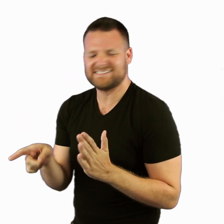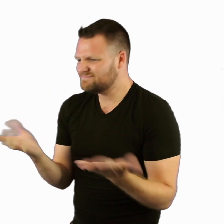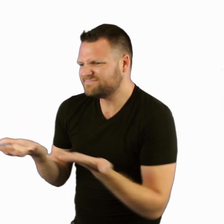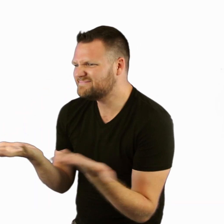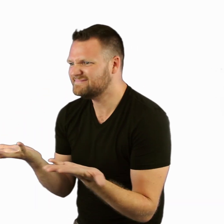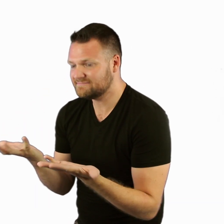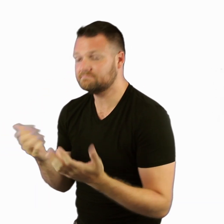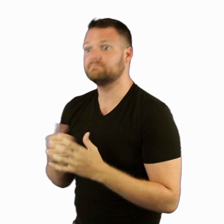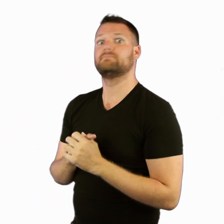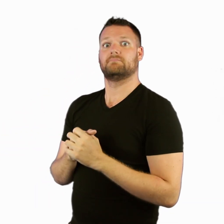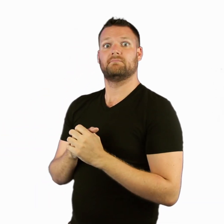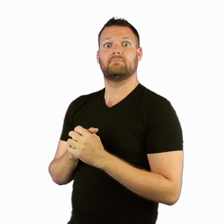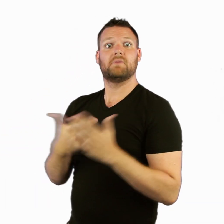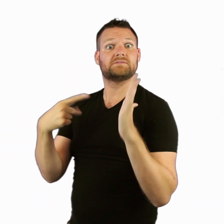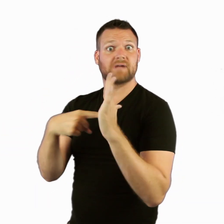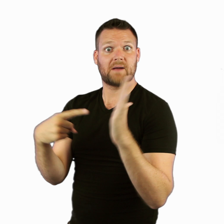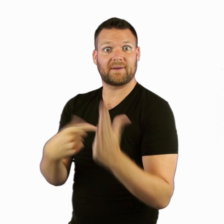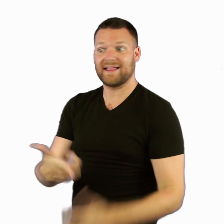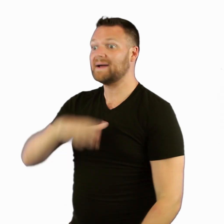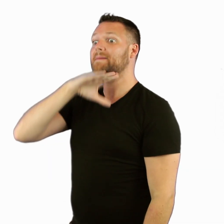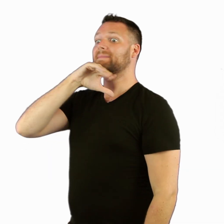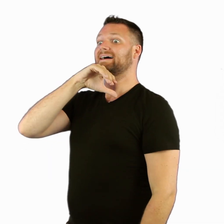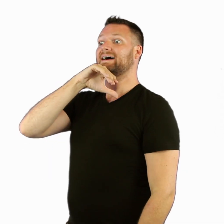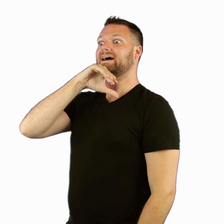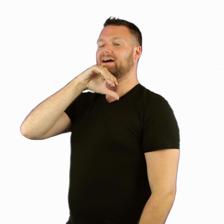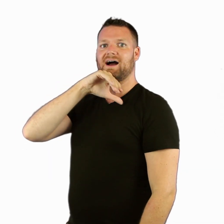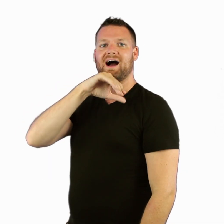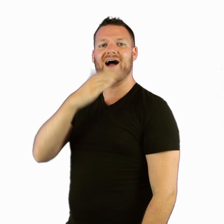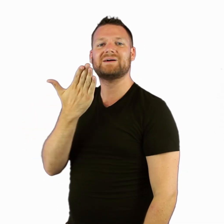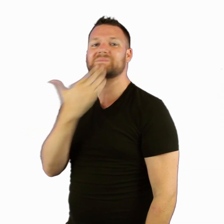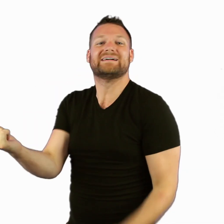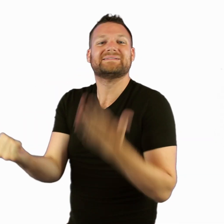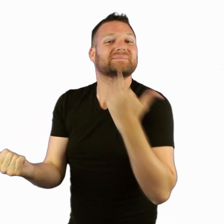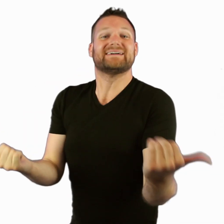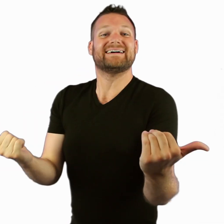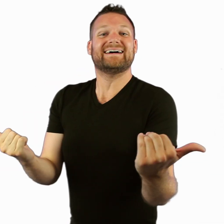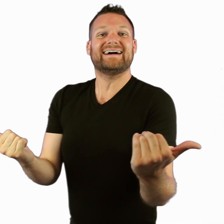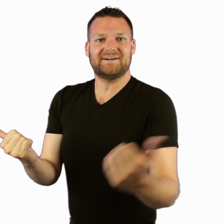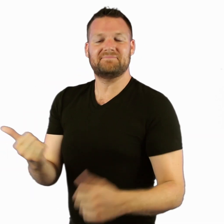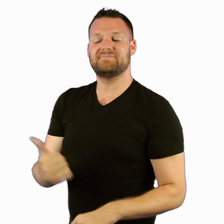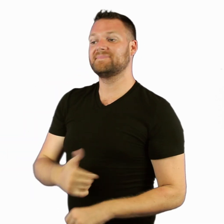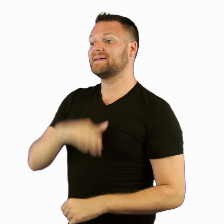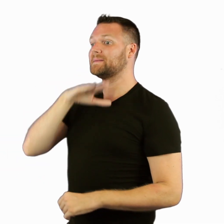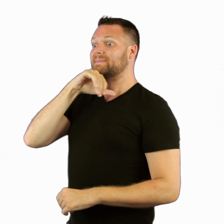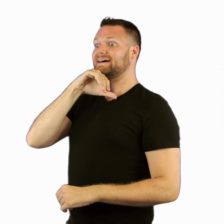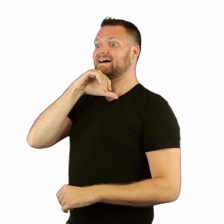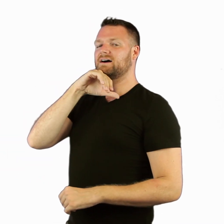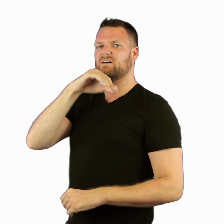Examples may be the ASL sign SWEET, or a sign for FORGET,